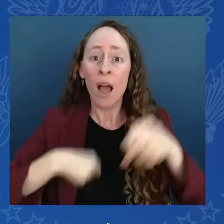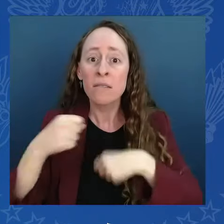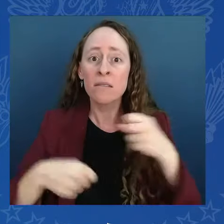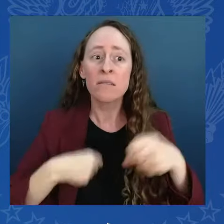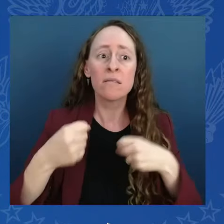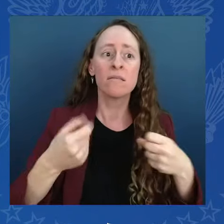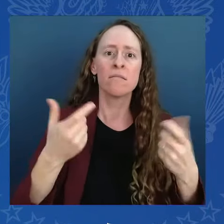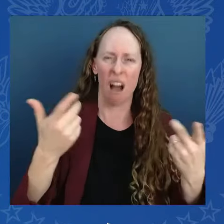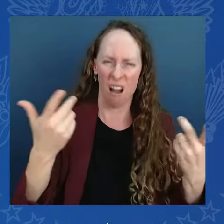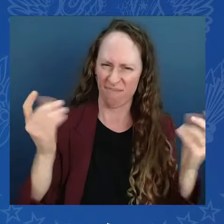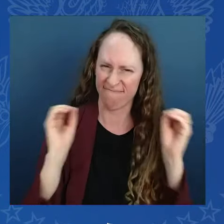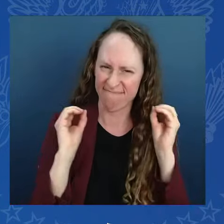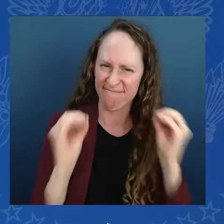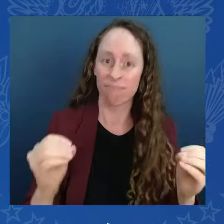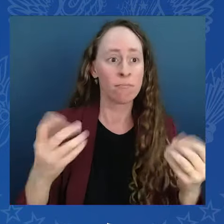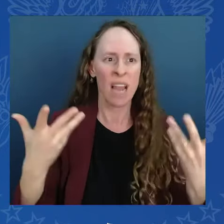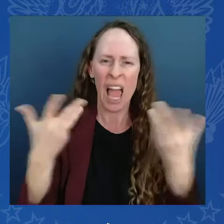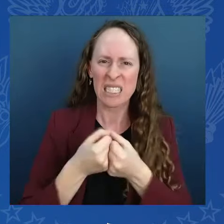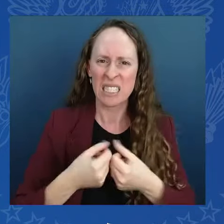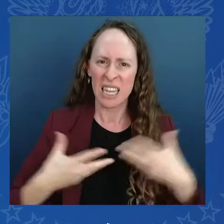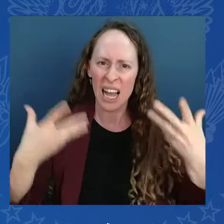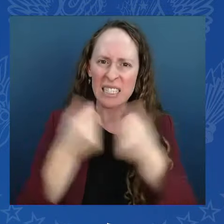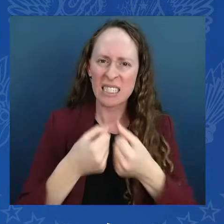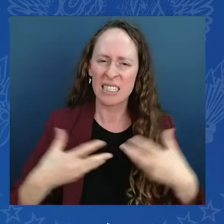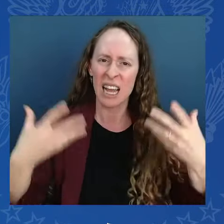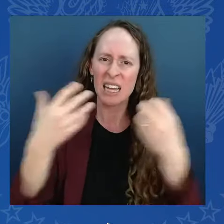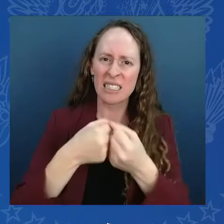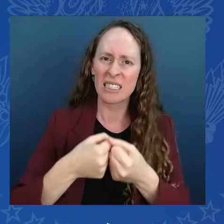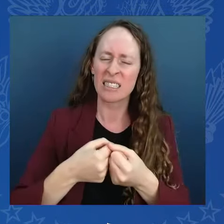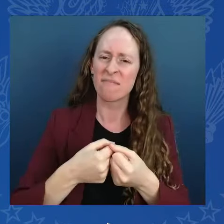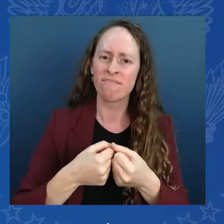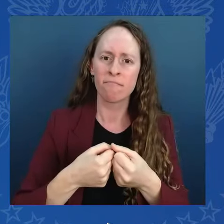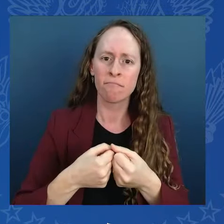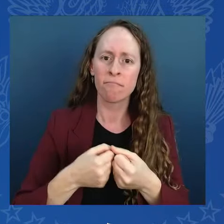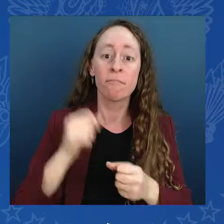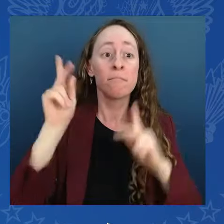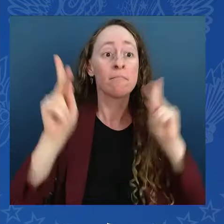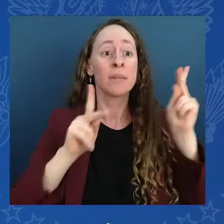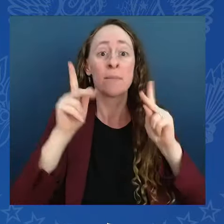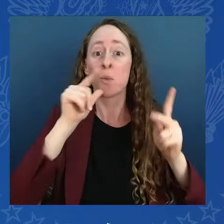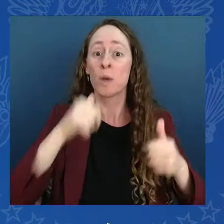locking people out of opportunities, leaving them more isolated from the social and economic life